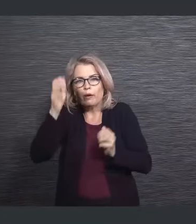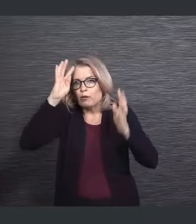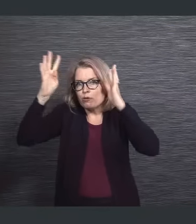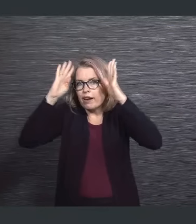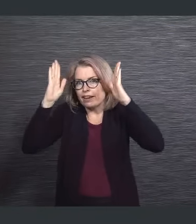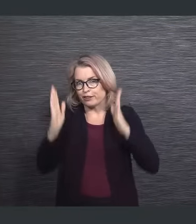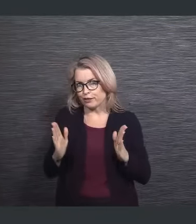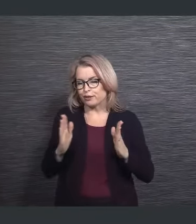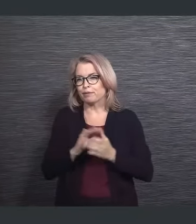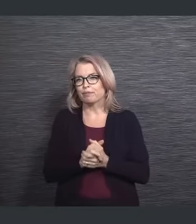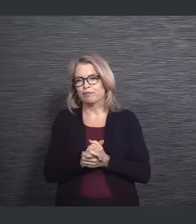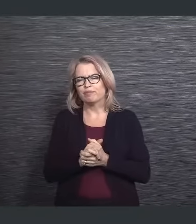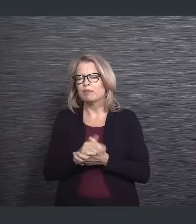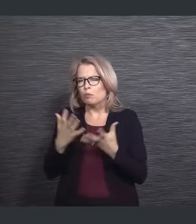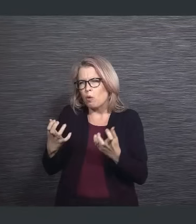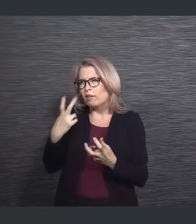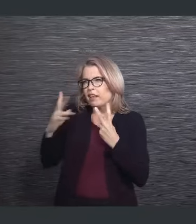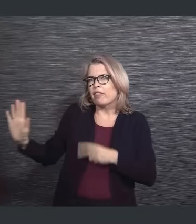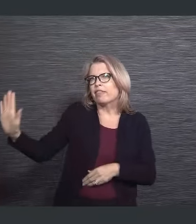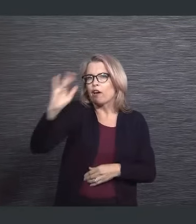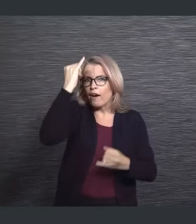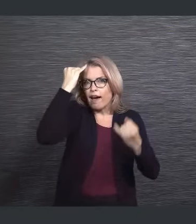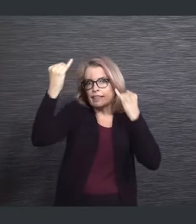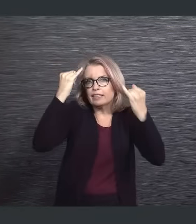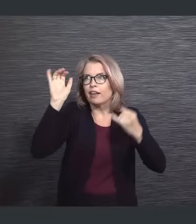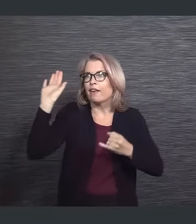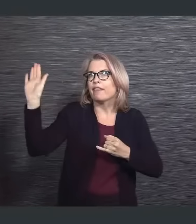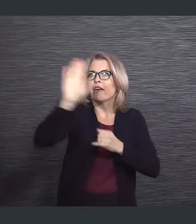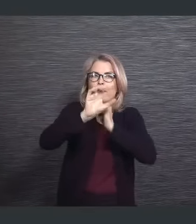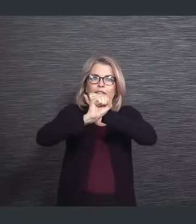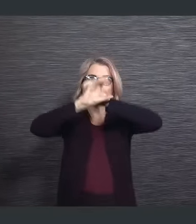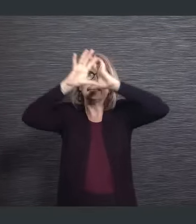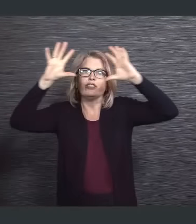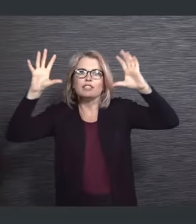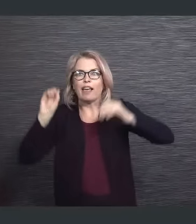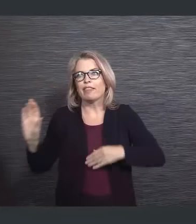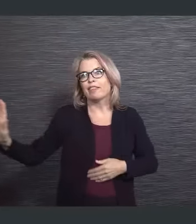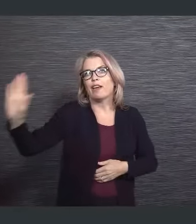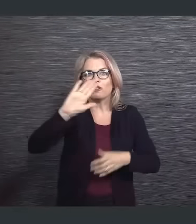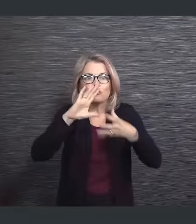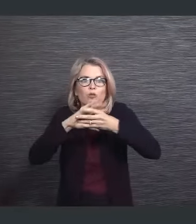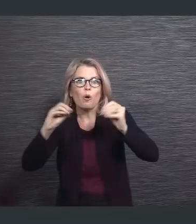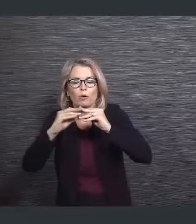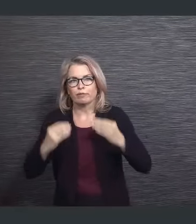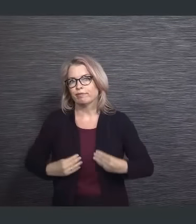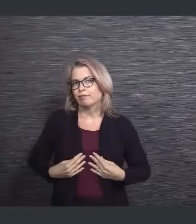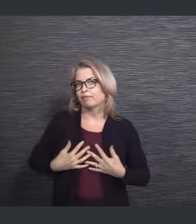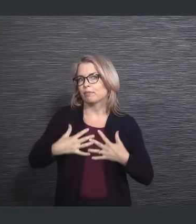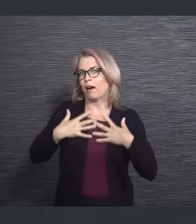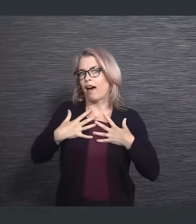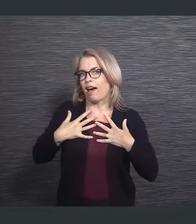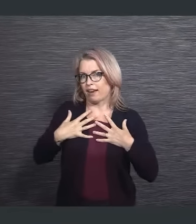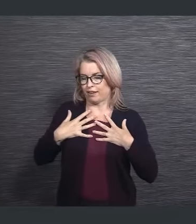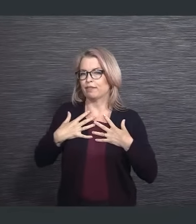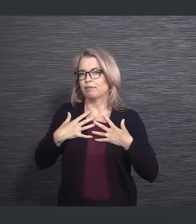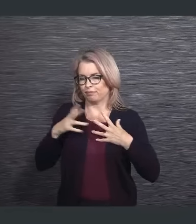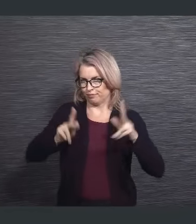Their ideas, visions, and stories move people.